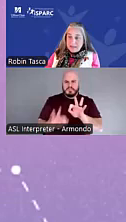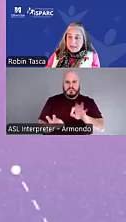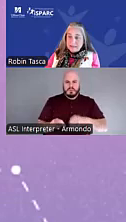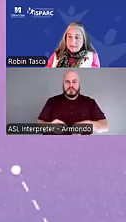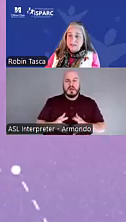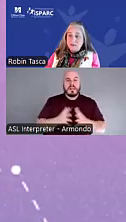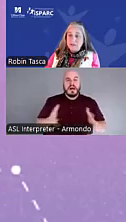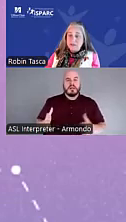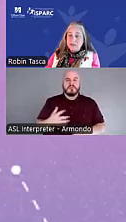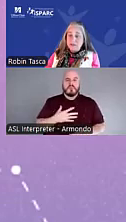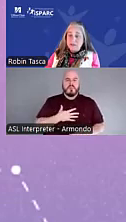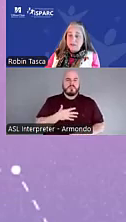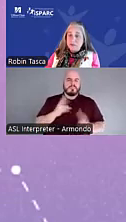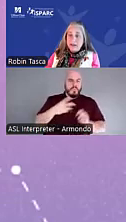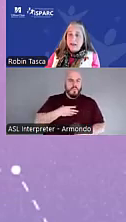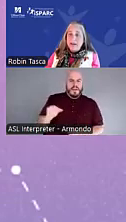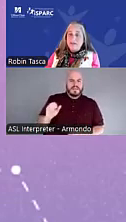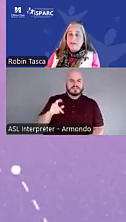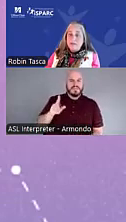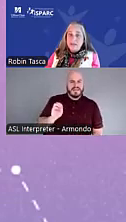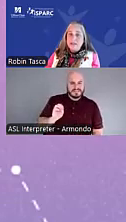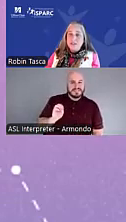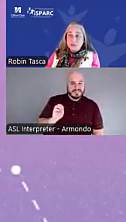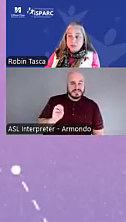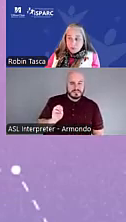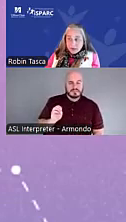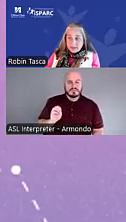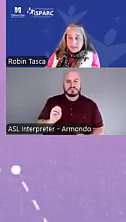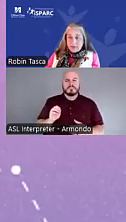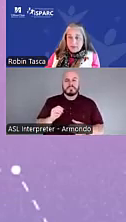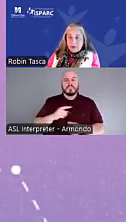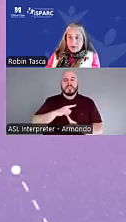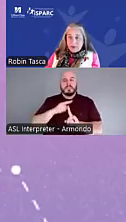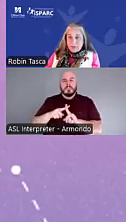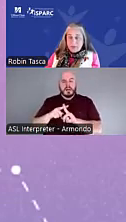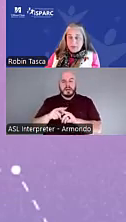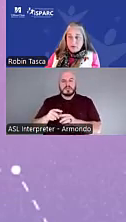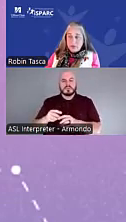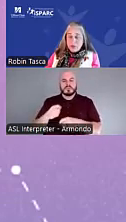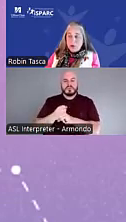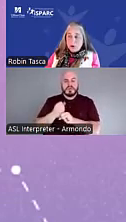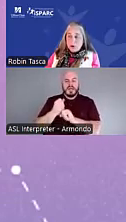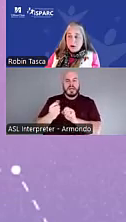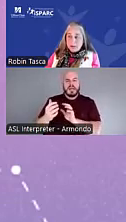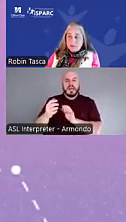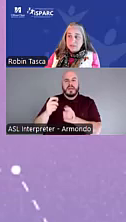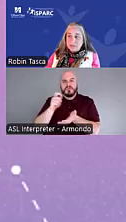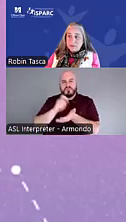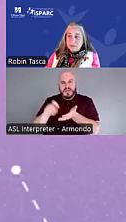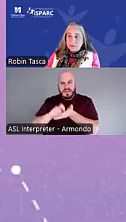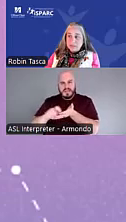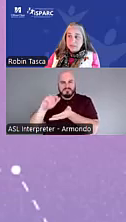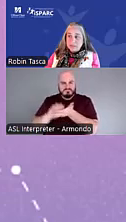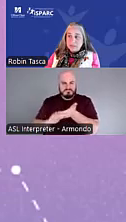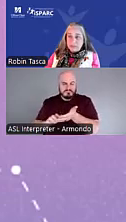and then you also want to make sure that you create a written transcript so that those who are unable to see it--